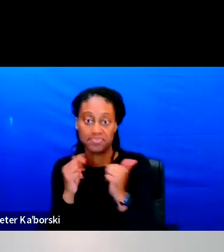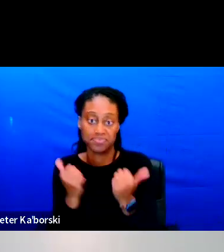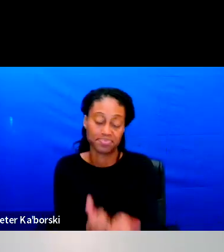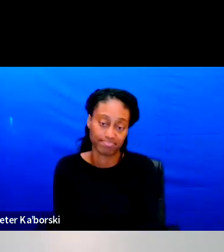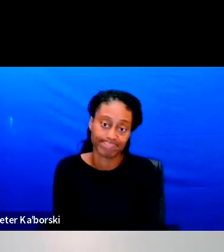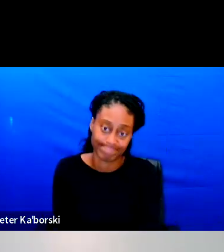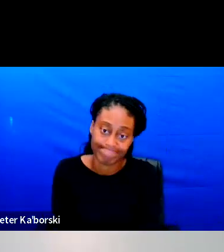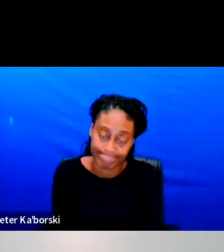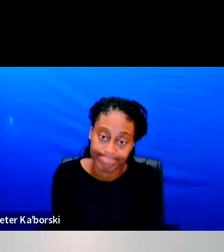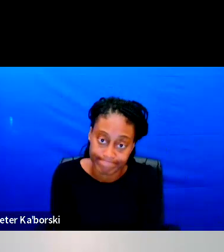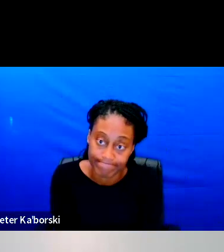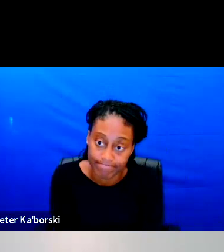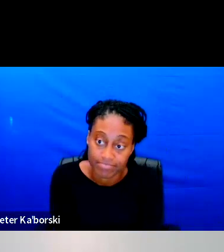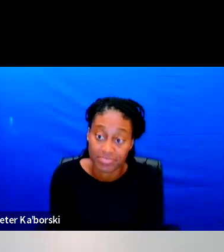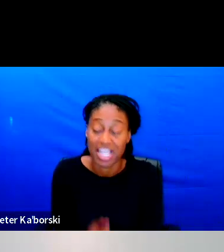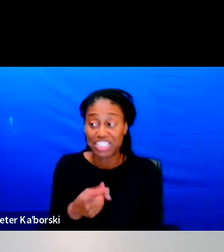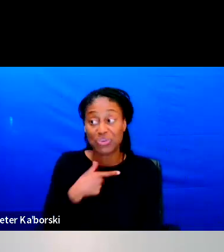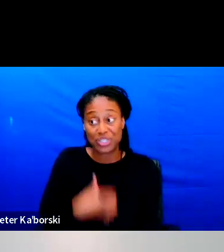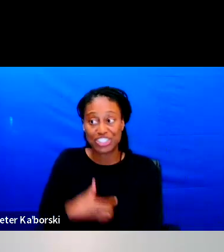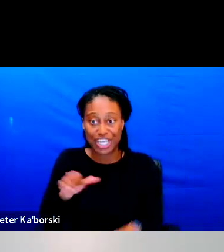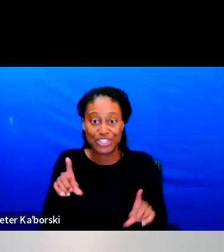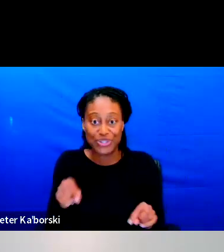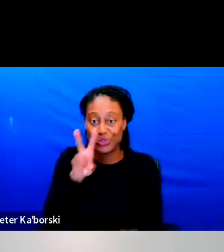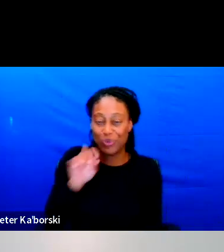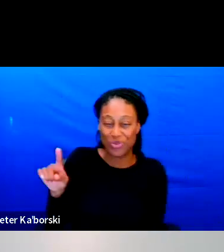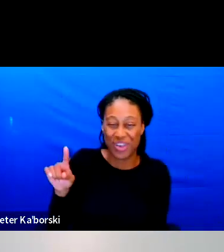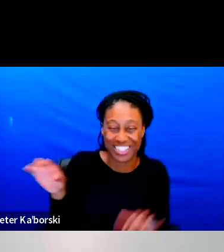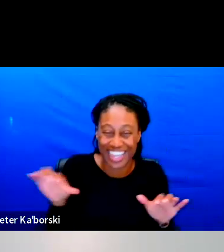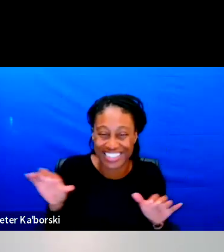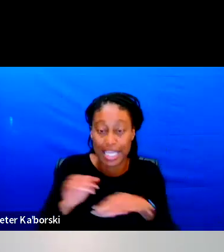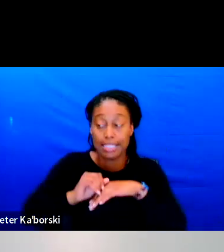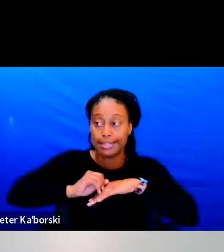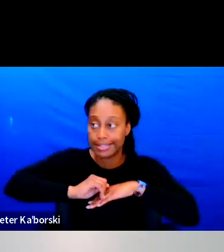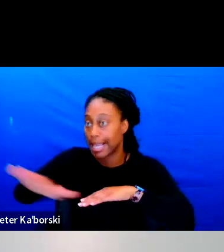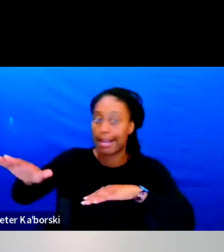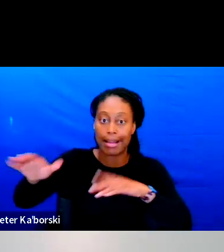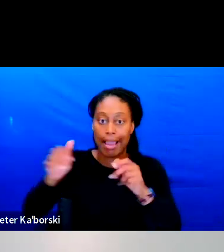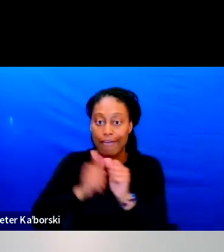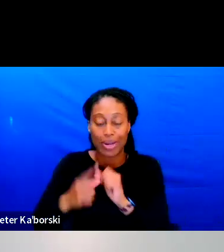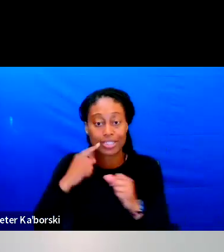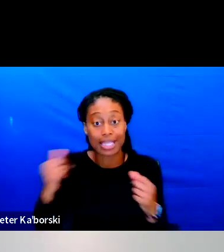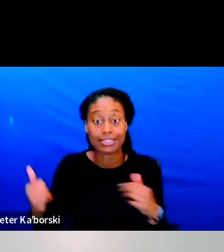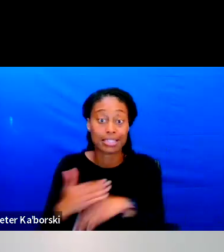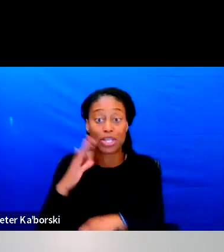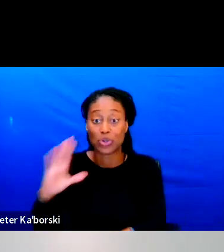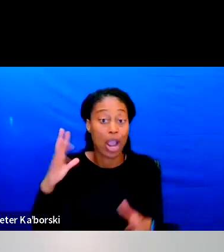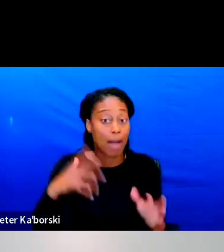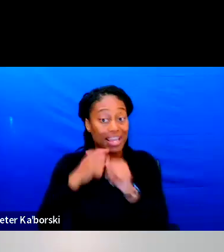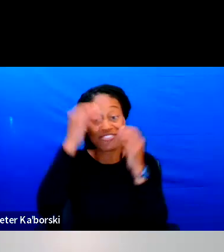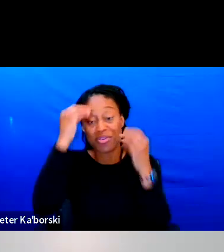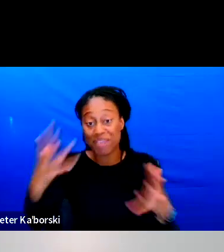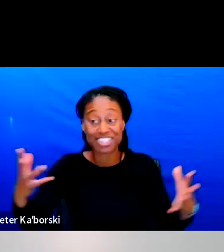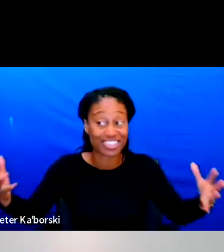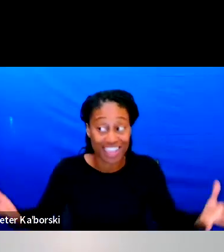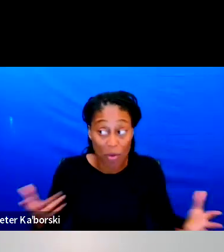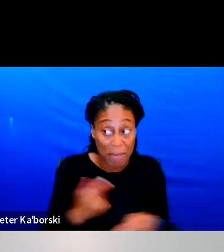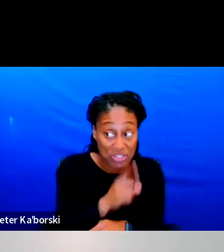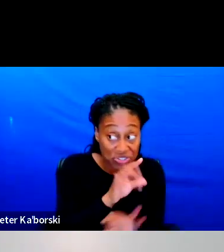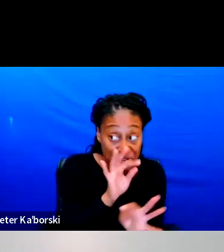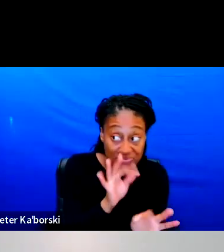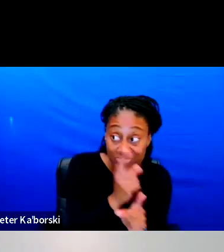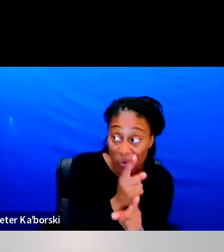Kyle Kleist: so she wishes she could do what 2, 1 one does is send it out to everyone and say, Here's send me your updated information. I want to make sure this is correct, and then send it back to me.